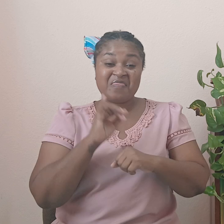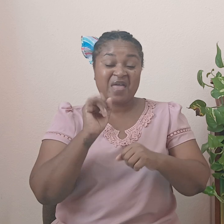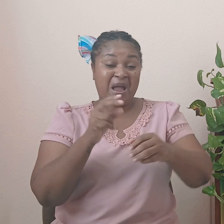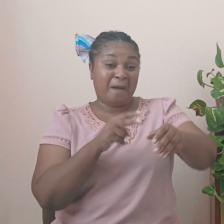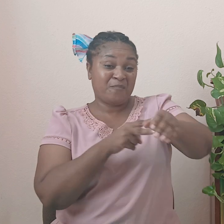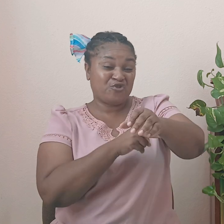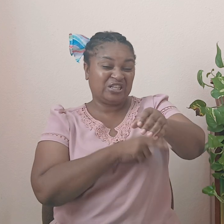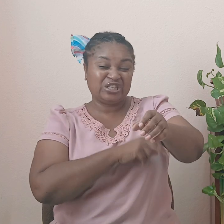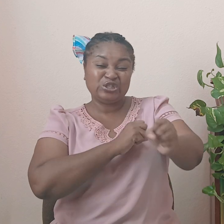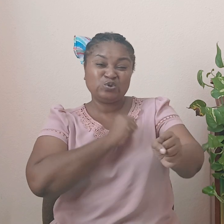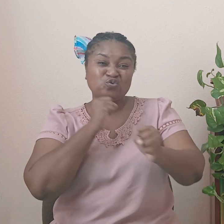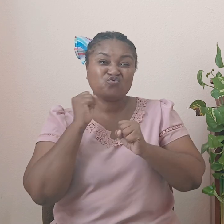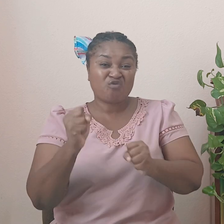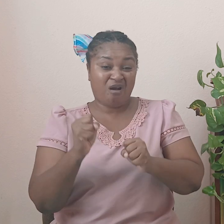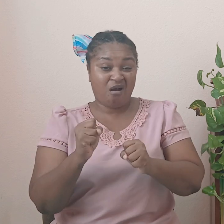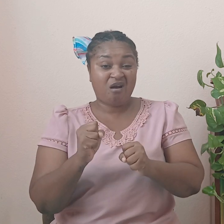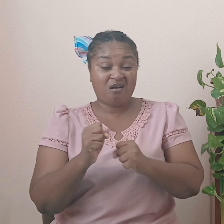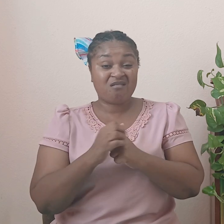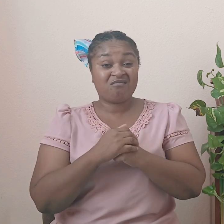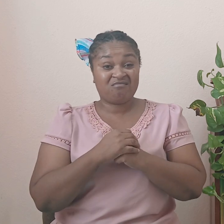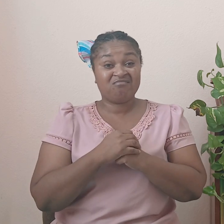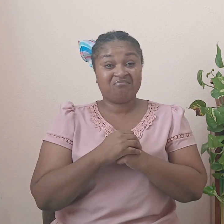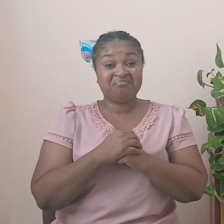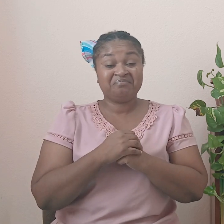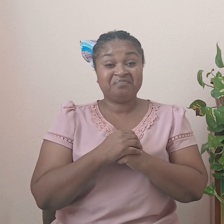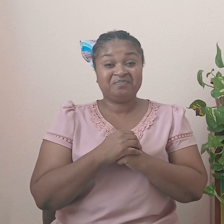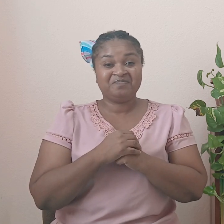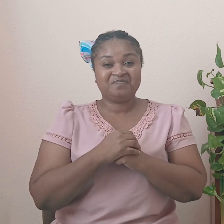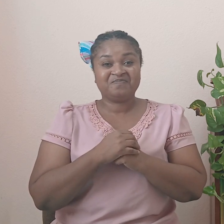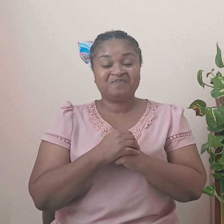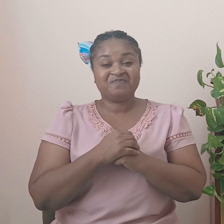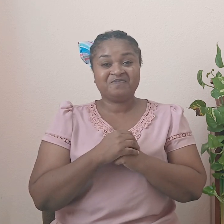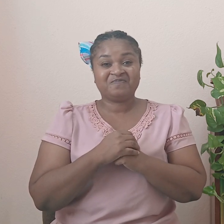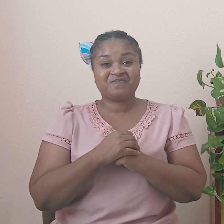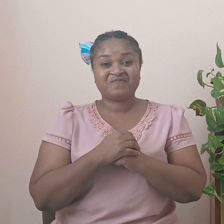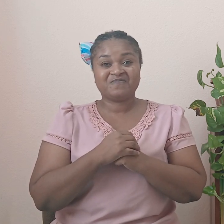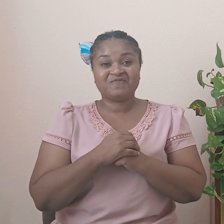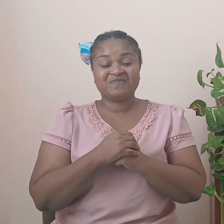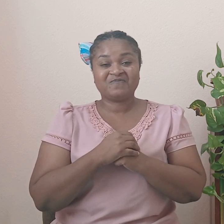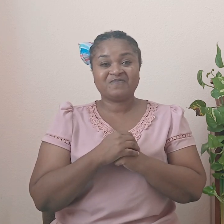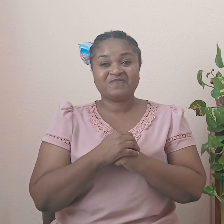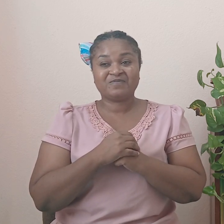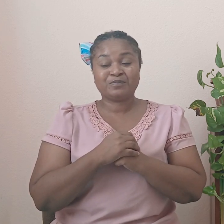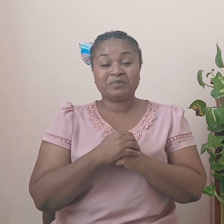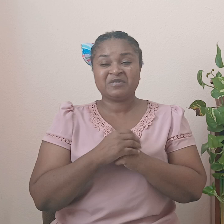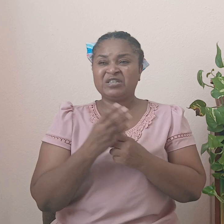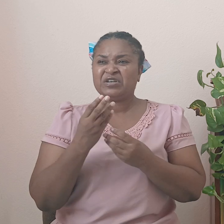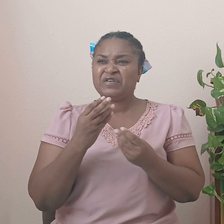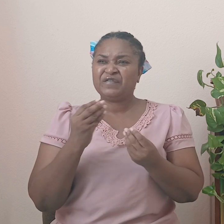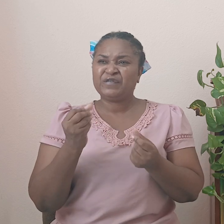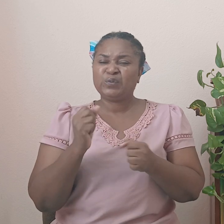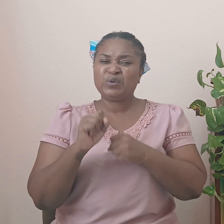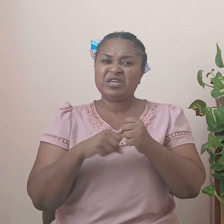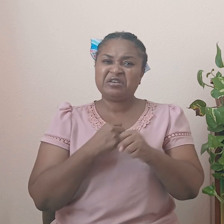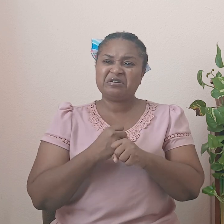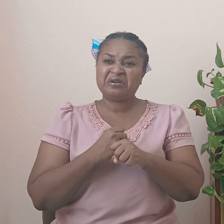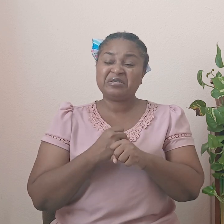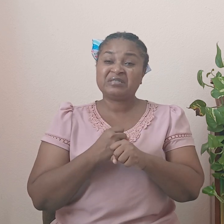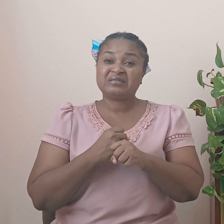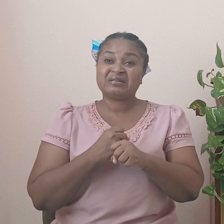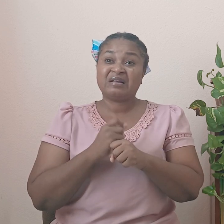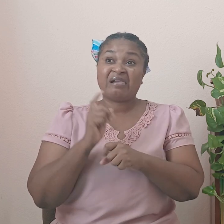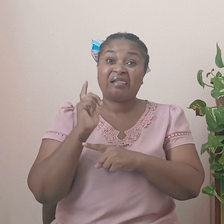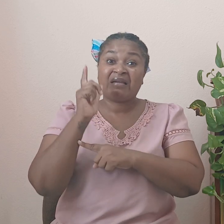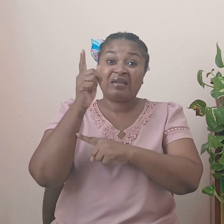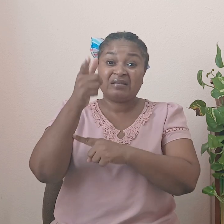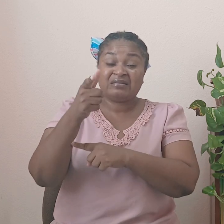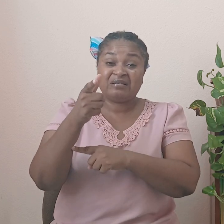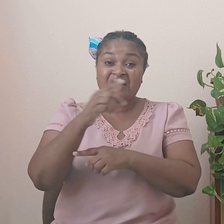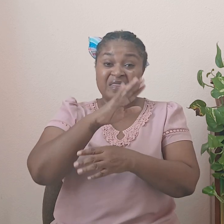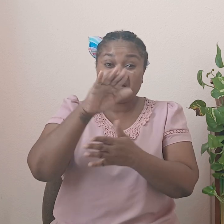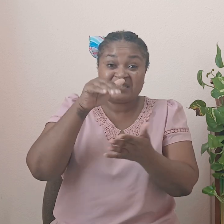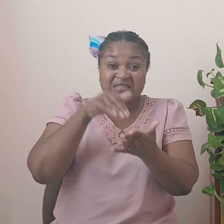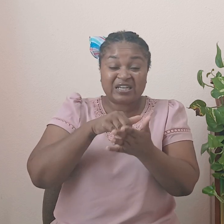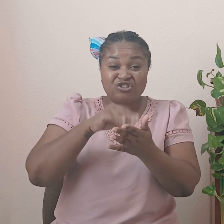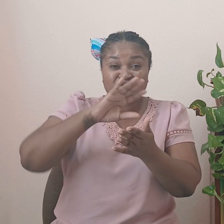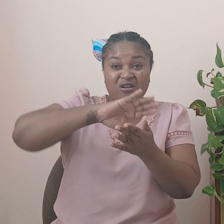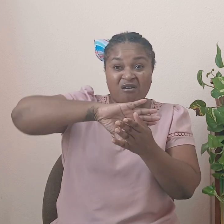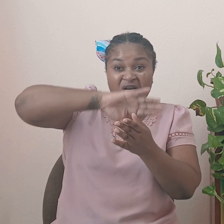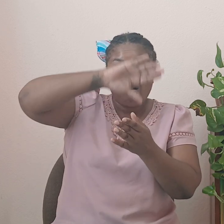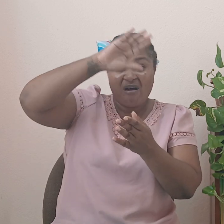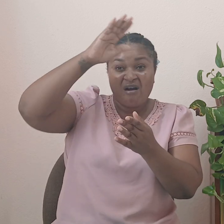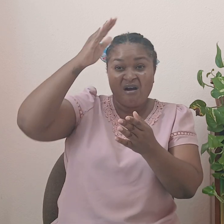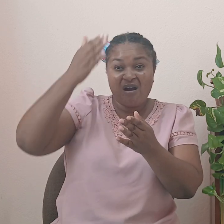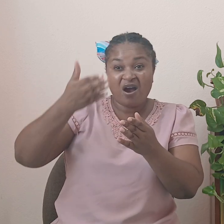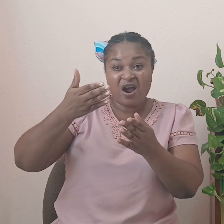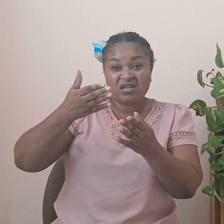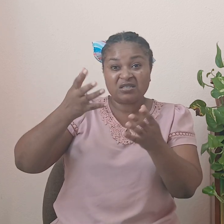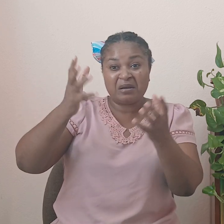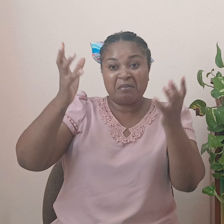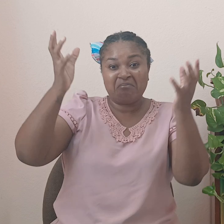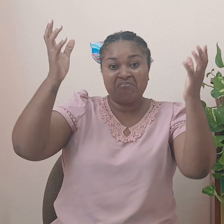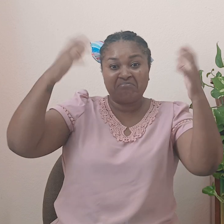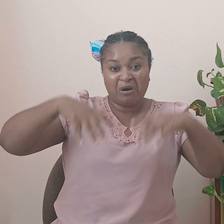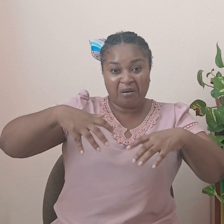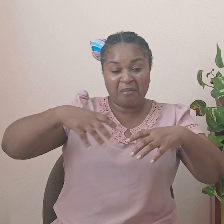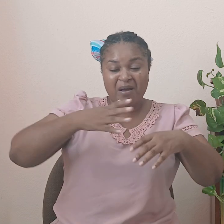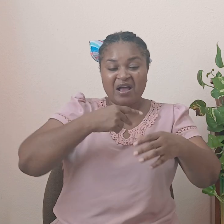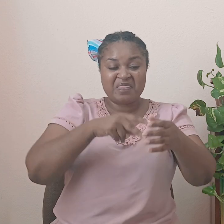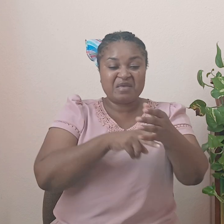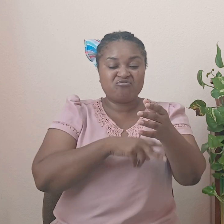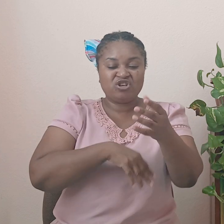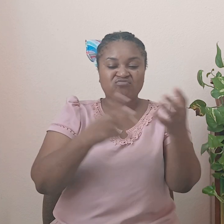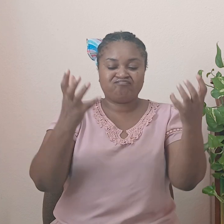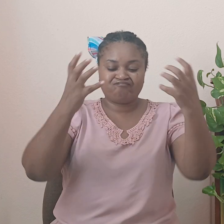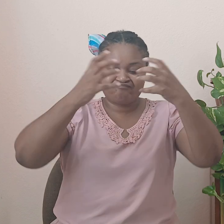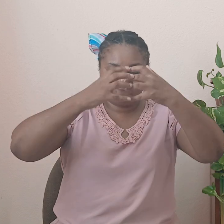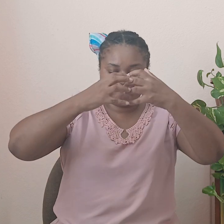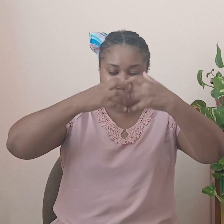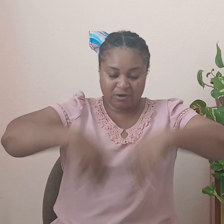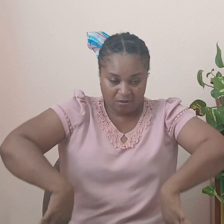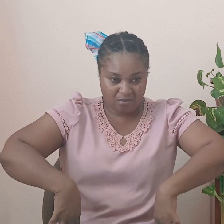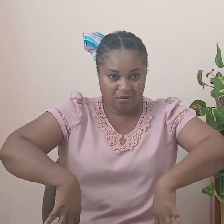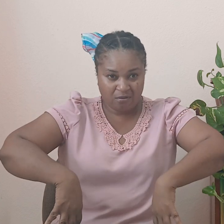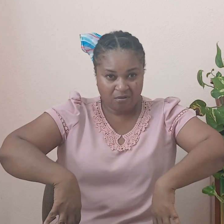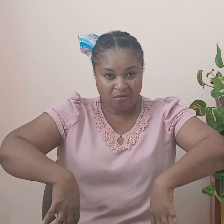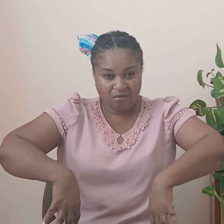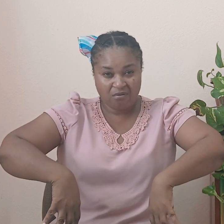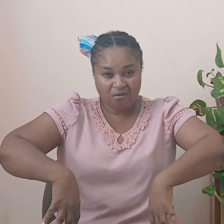area. A few years later, the central arch gave way, and the bridge was destroyed completely. What